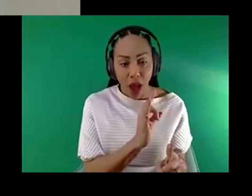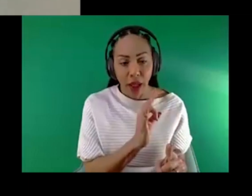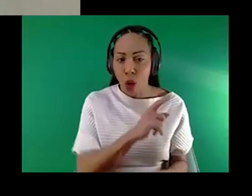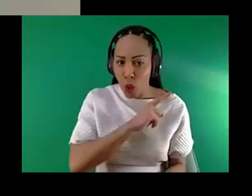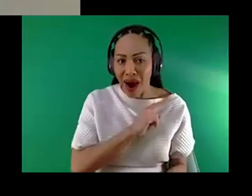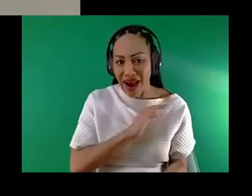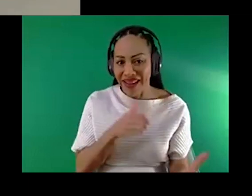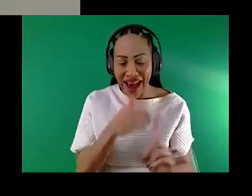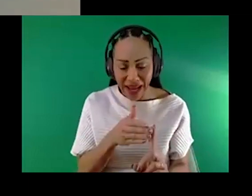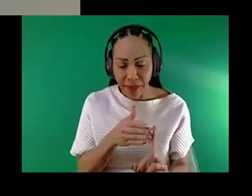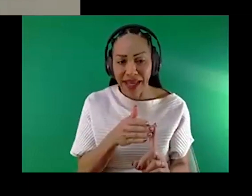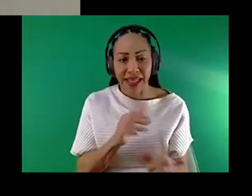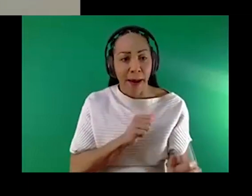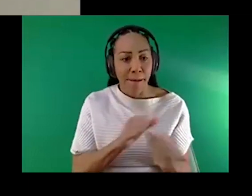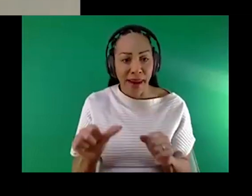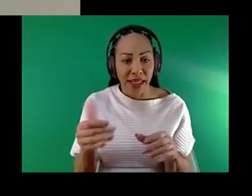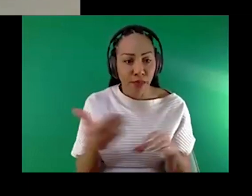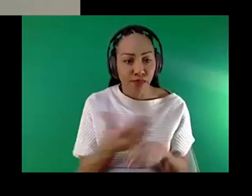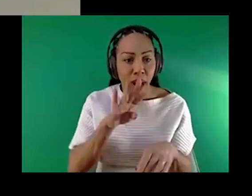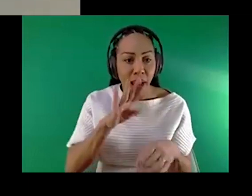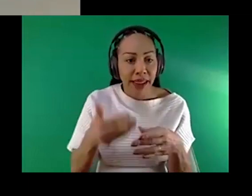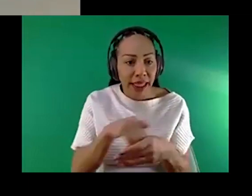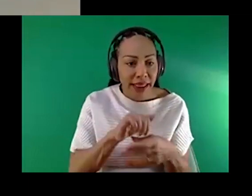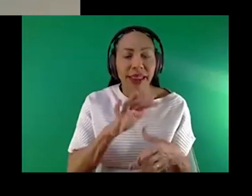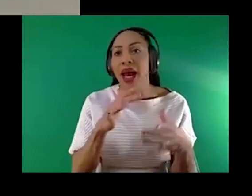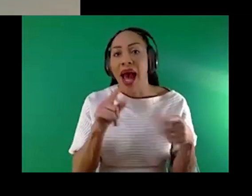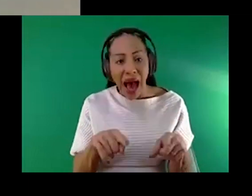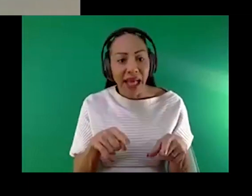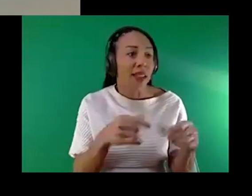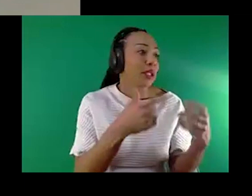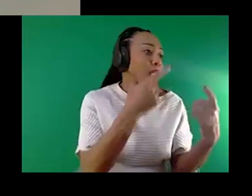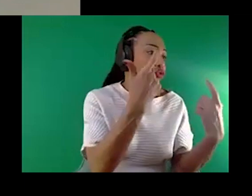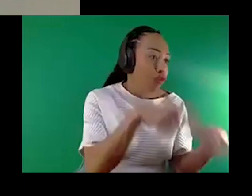countries and between disabled artists and non-disabled artists um Sabrina,